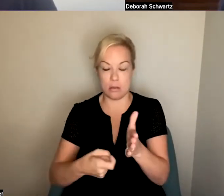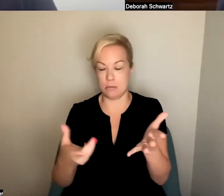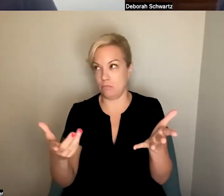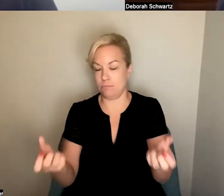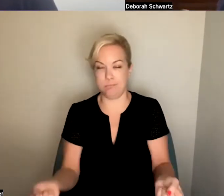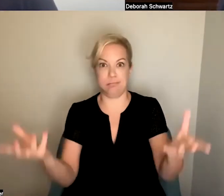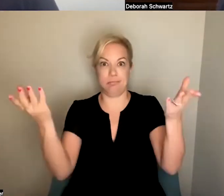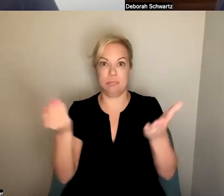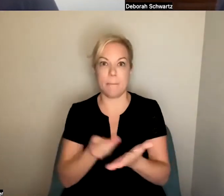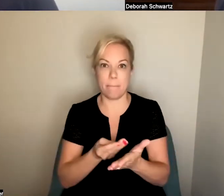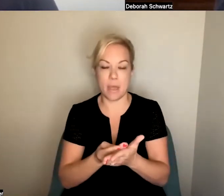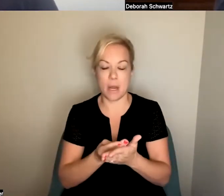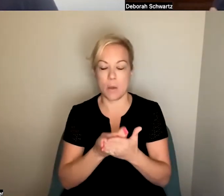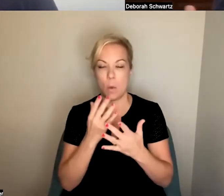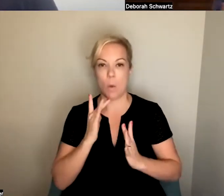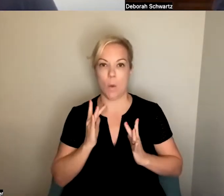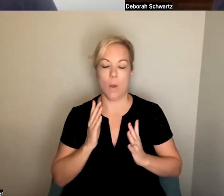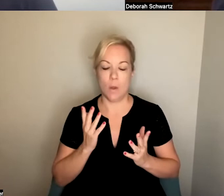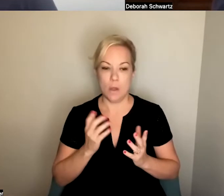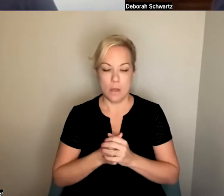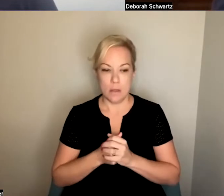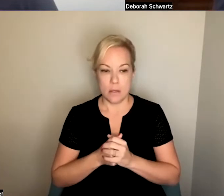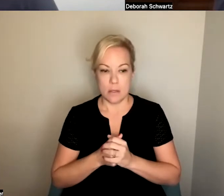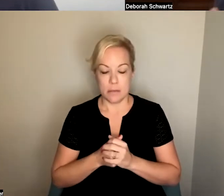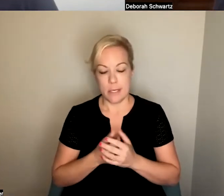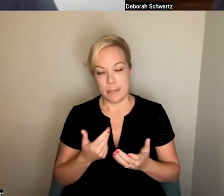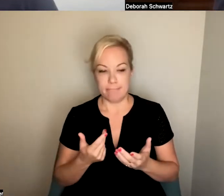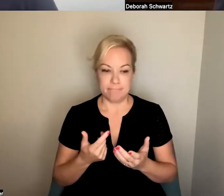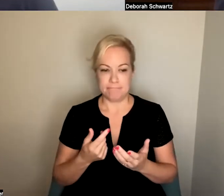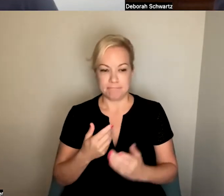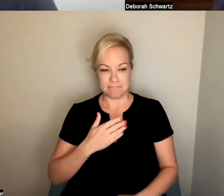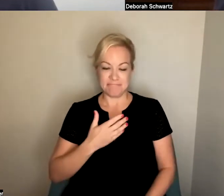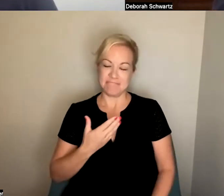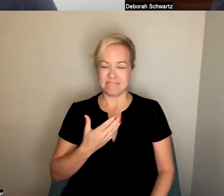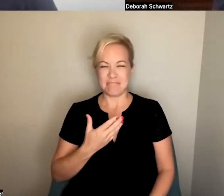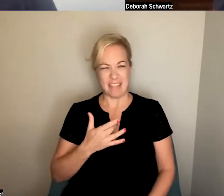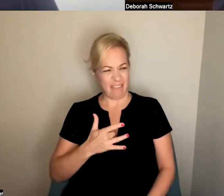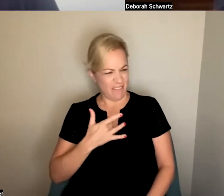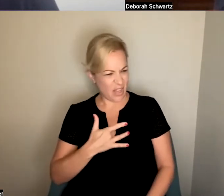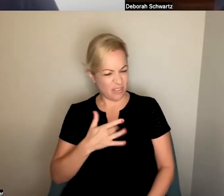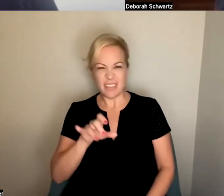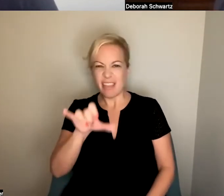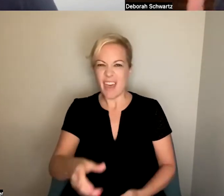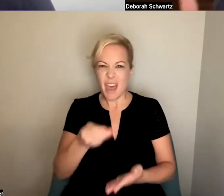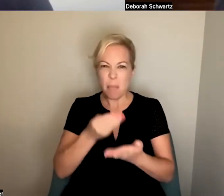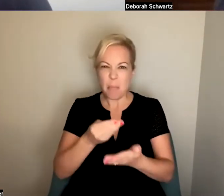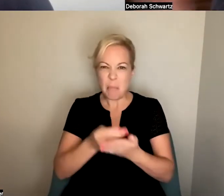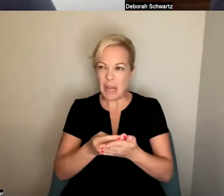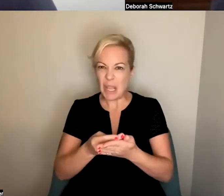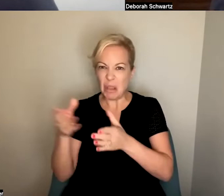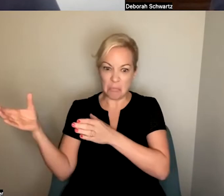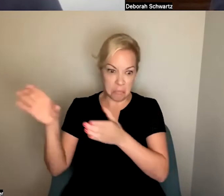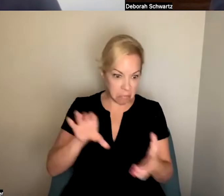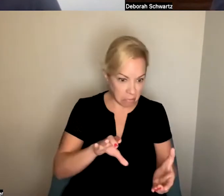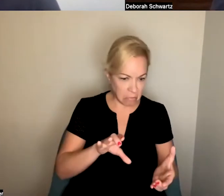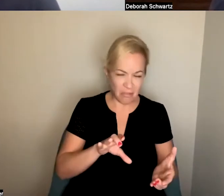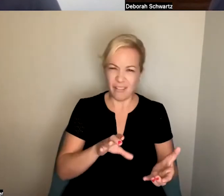when it's, it seemed to me that that money could have so easily been spent on, you know,